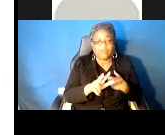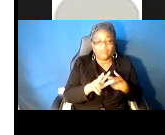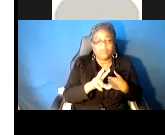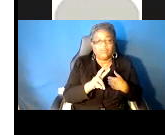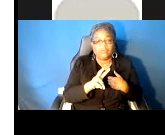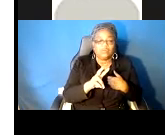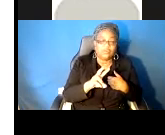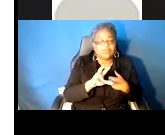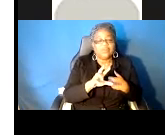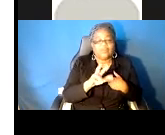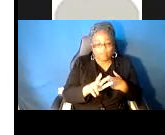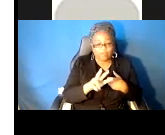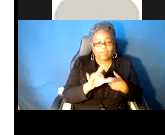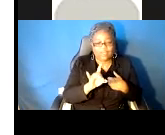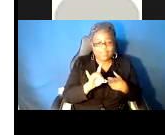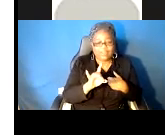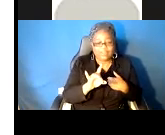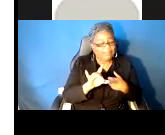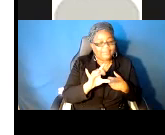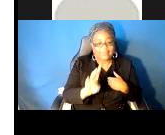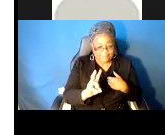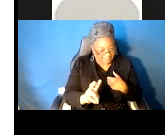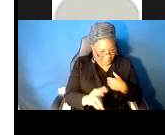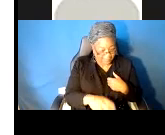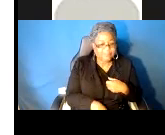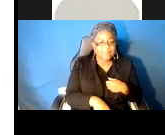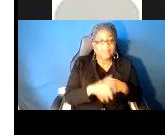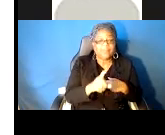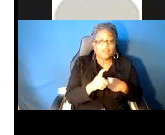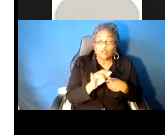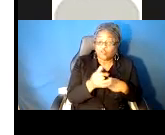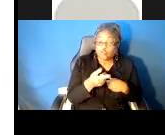Or please contact Jovan. Jovan's email is jovan@mrac.org